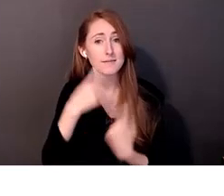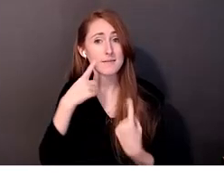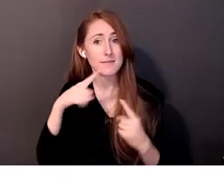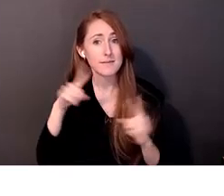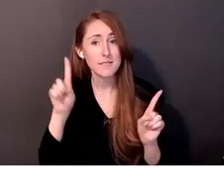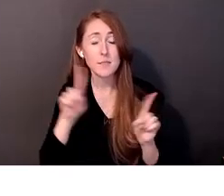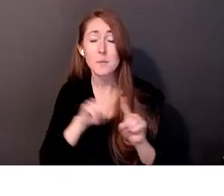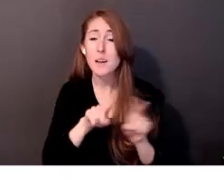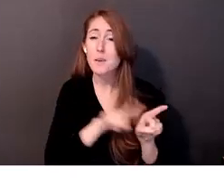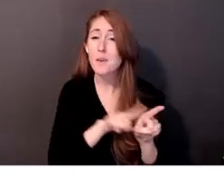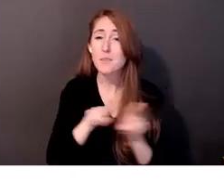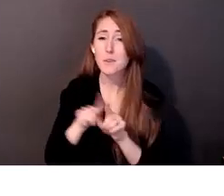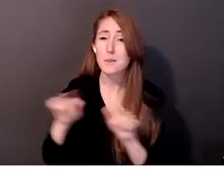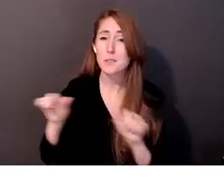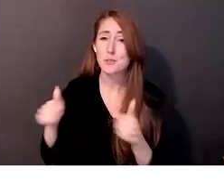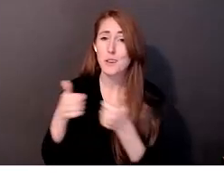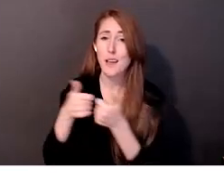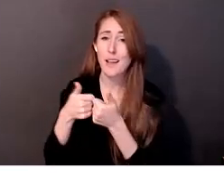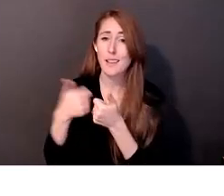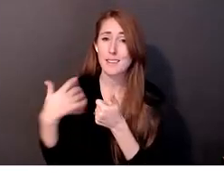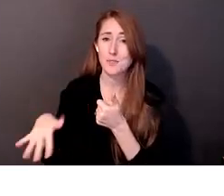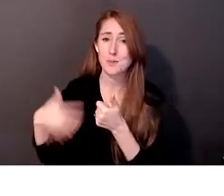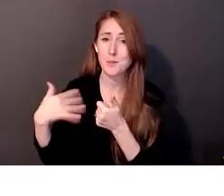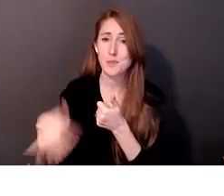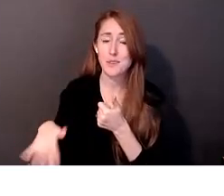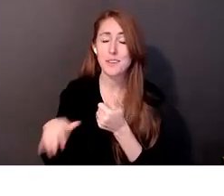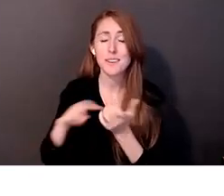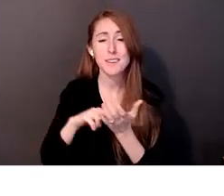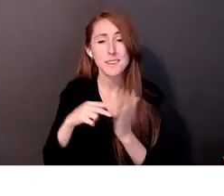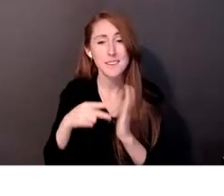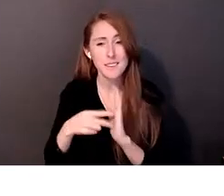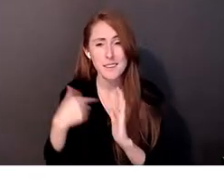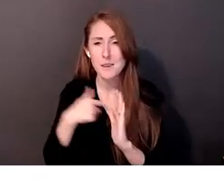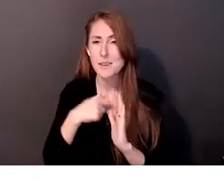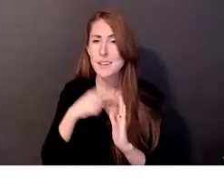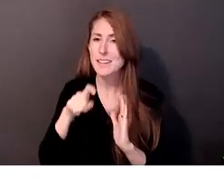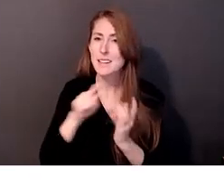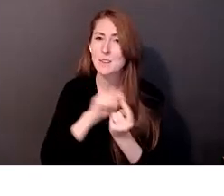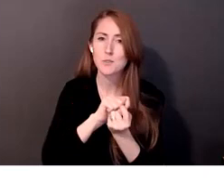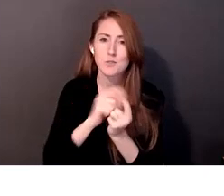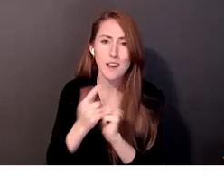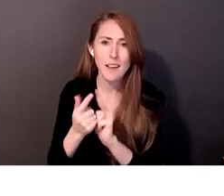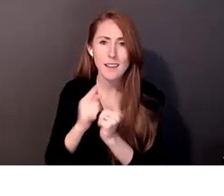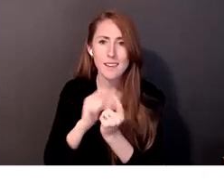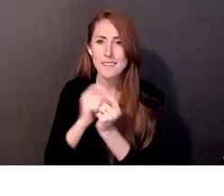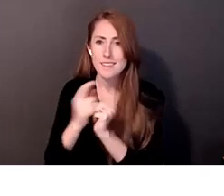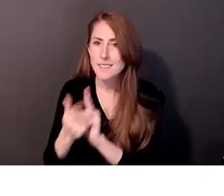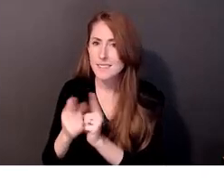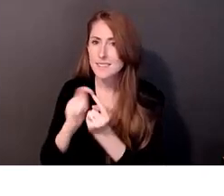because we always needed to translate, to have someone translating the documents.